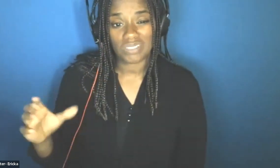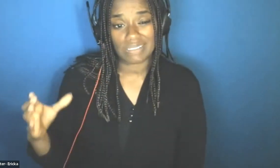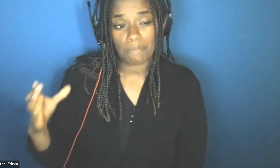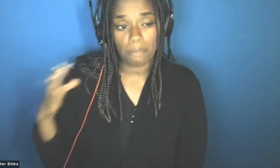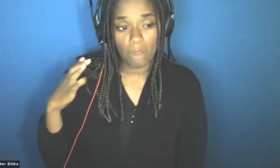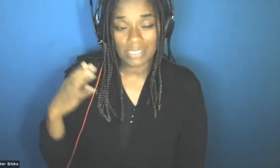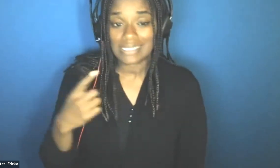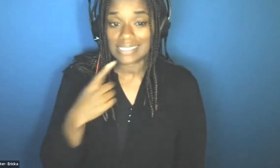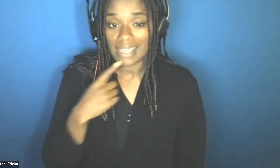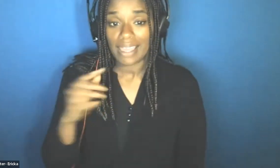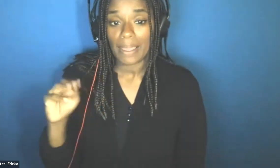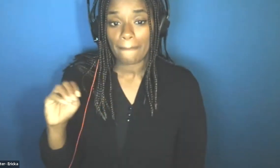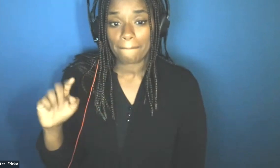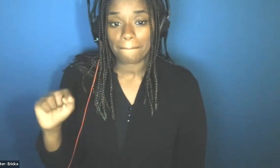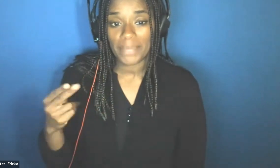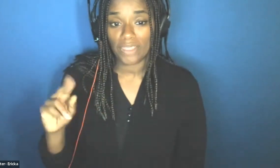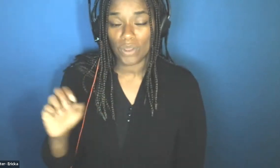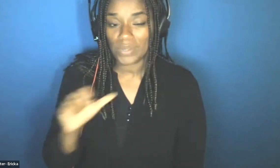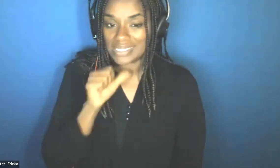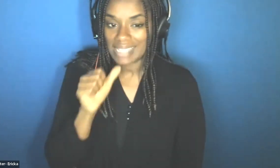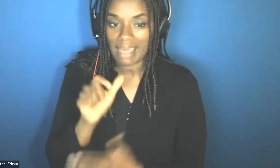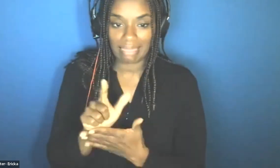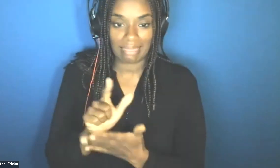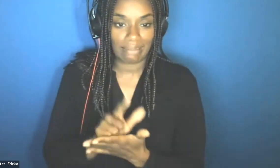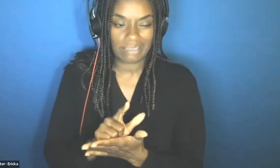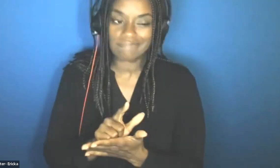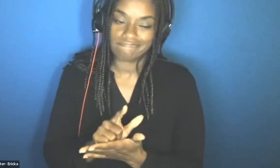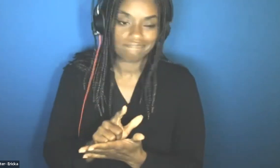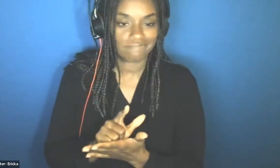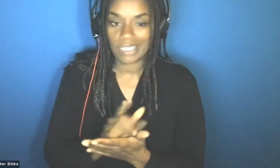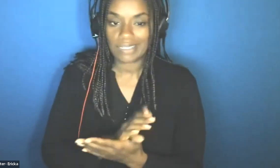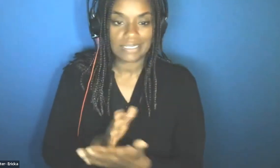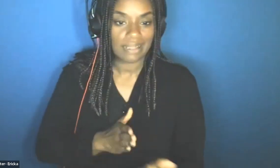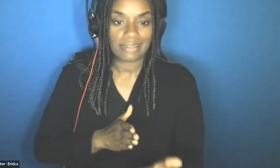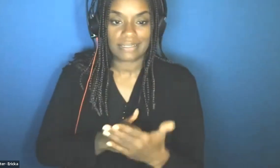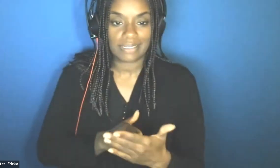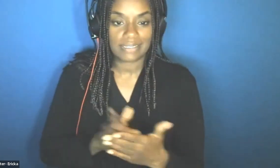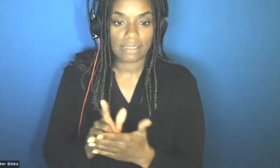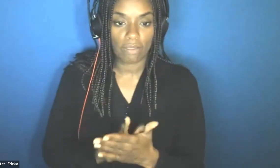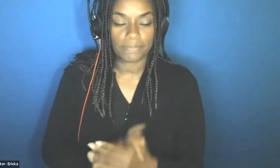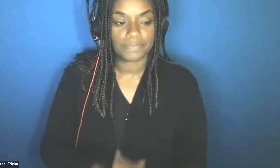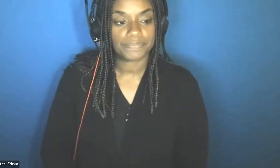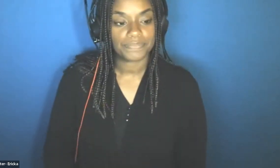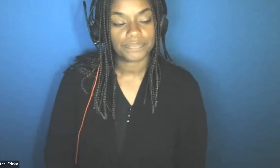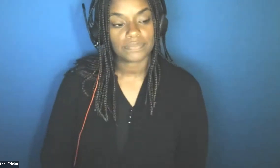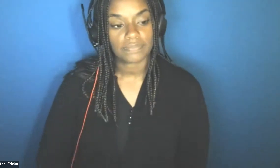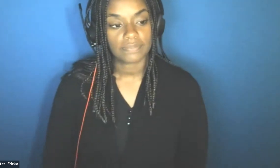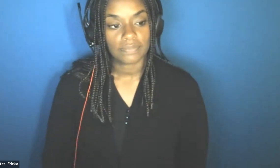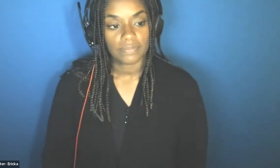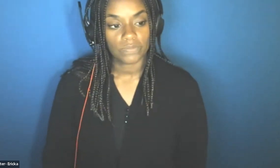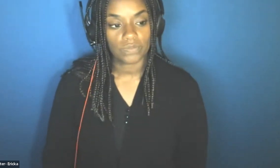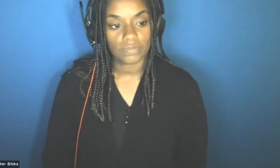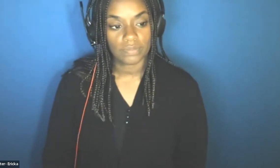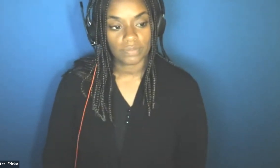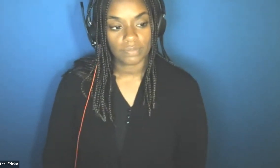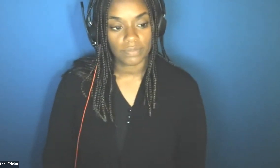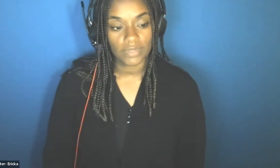Being in medically -- medical assisted treatment for addiction is evidence of rehabilitation and that someone is not currently using drugs.